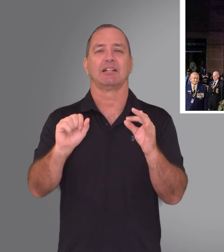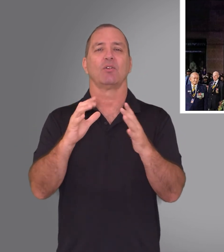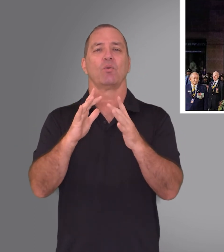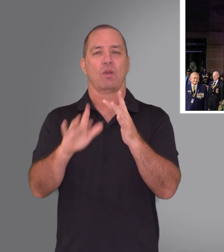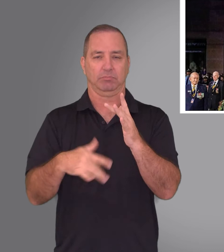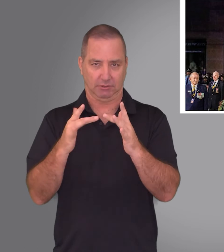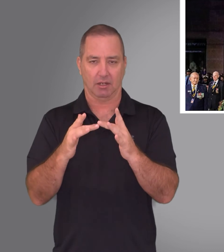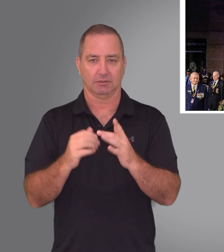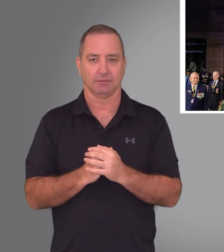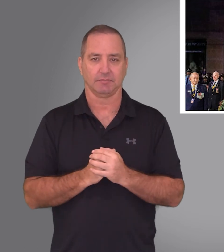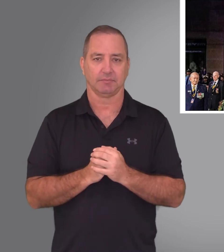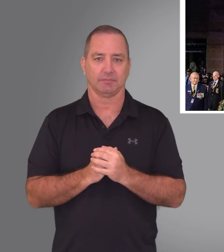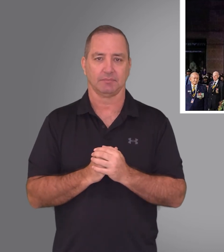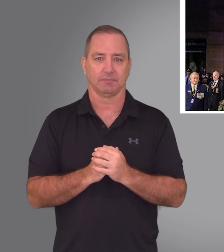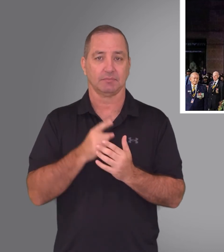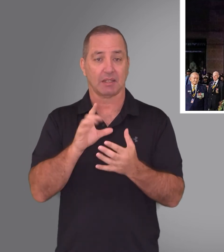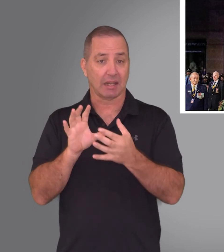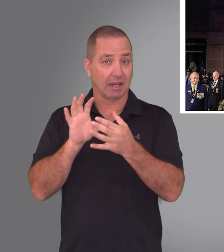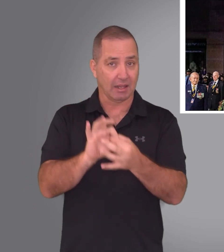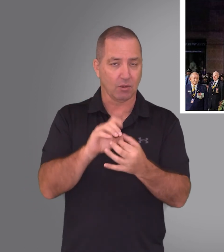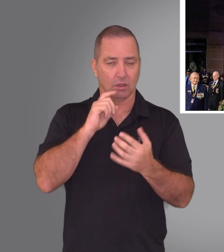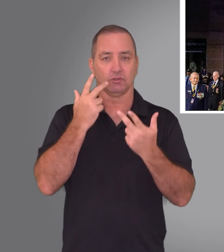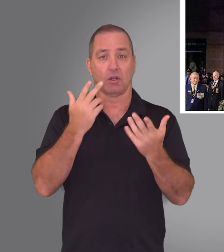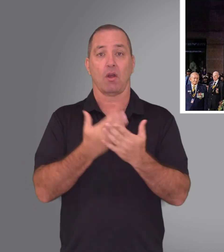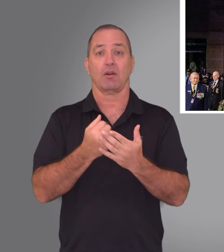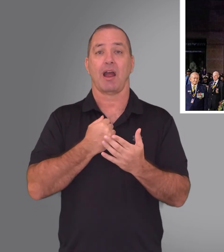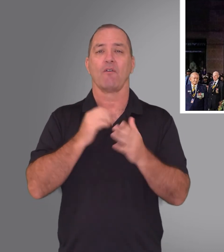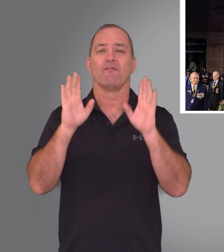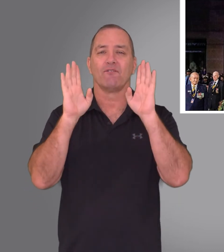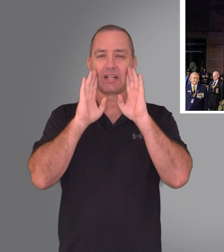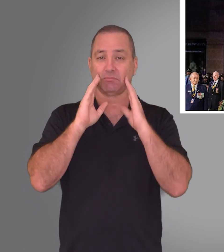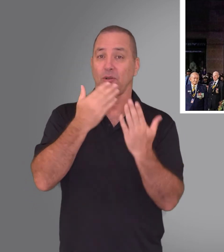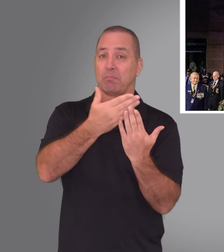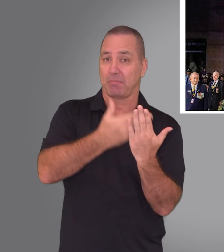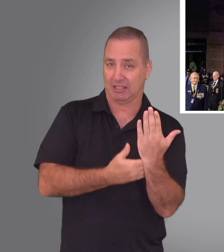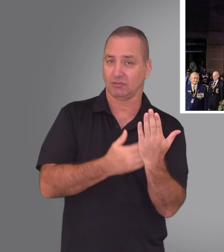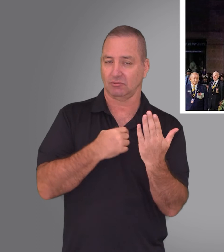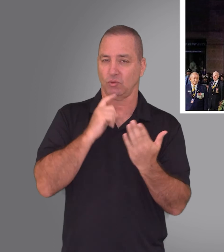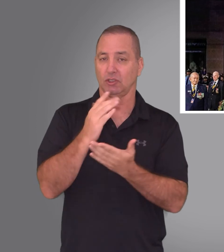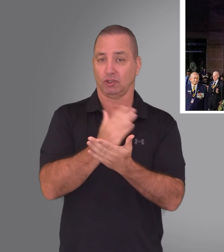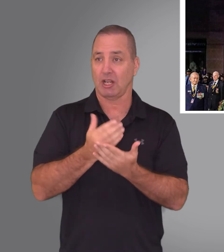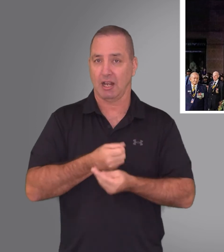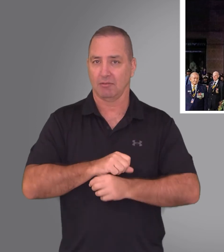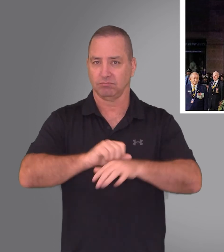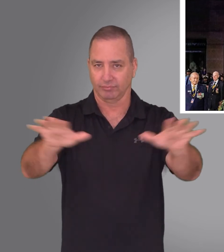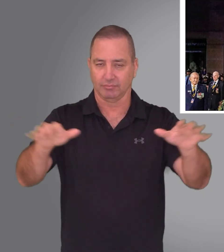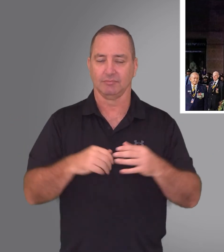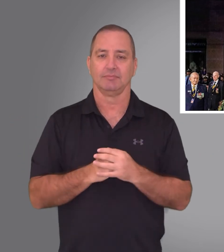The ABC website will be providing that service link will be on our Facebook page and we will share that with the general community.